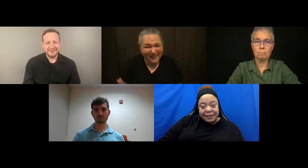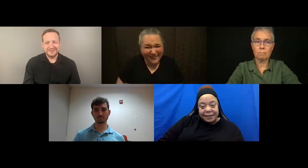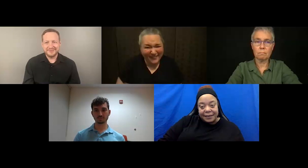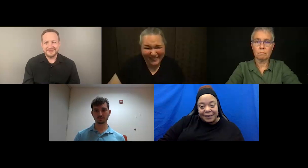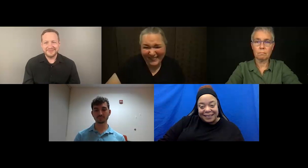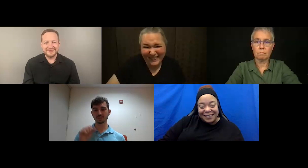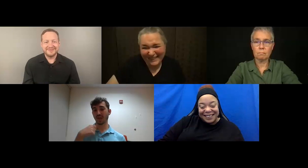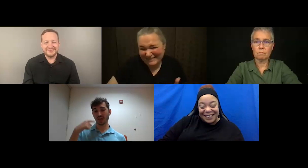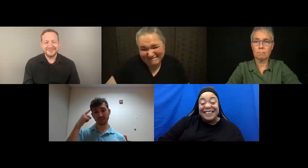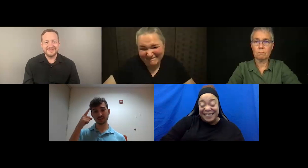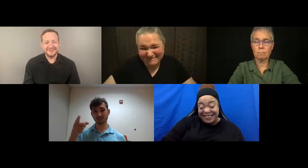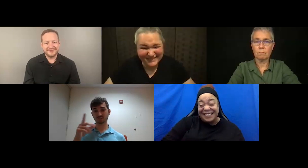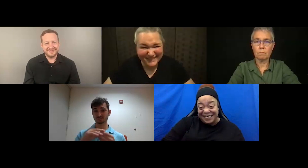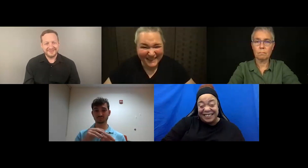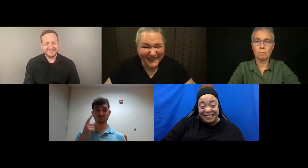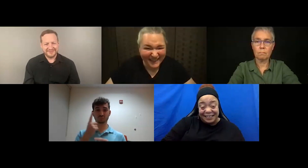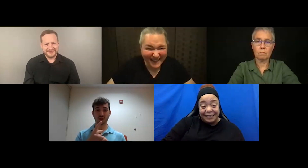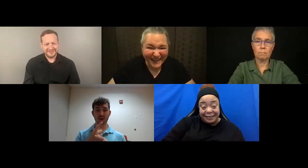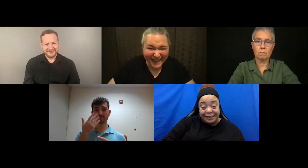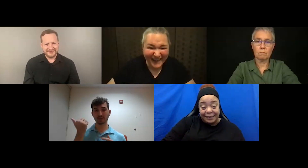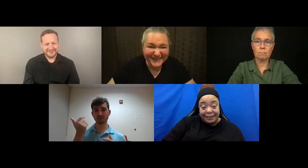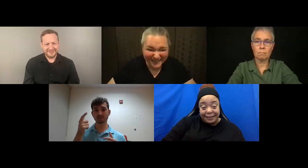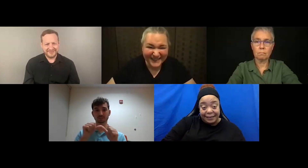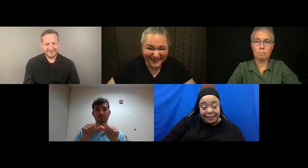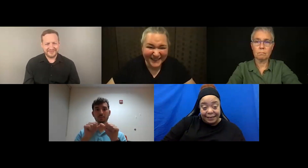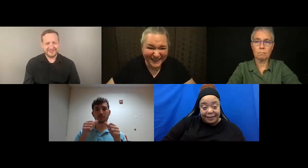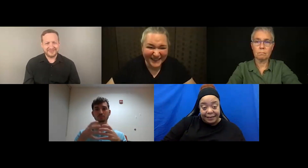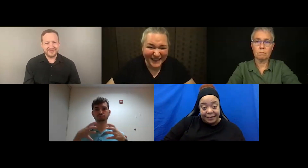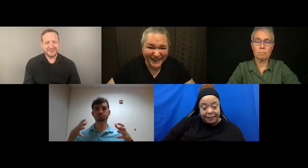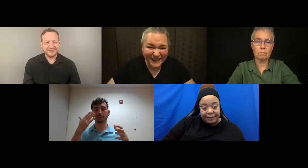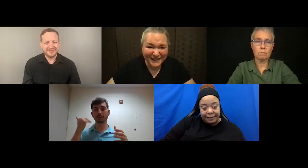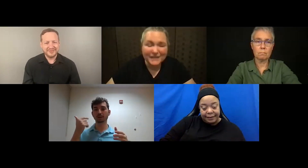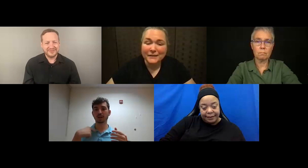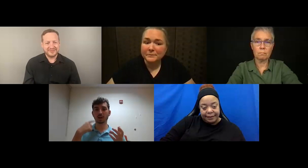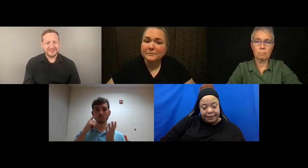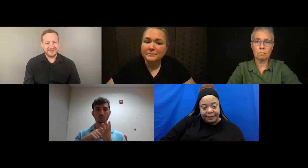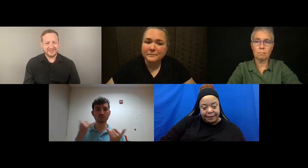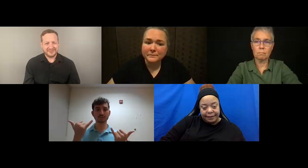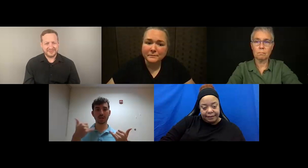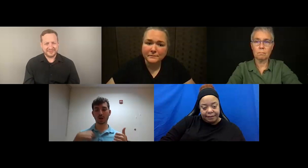Yoel: I think Erin summarized it correctly. Where we're at now,